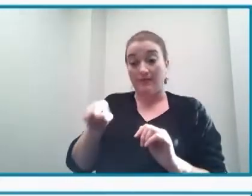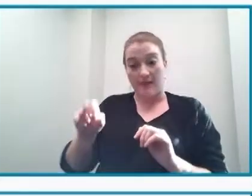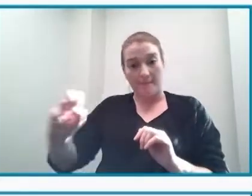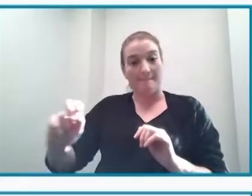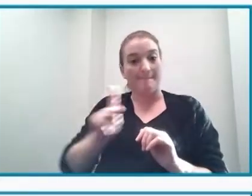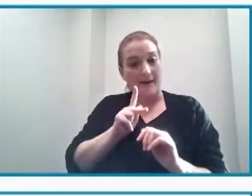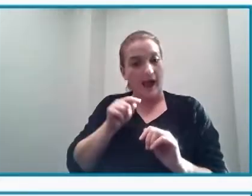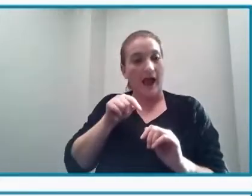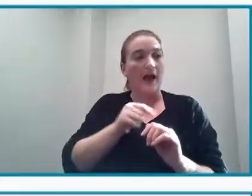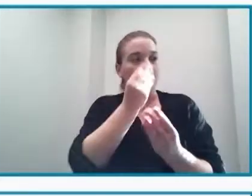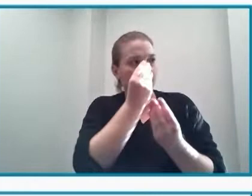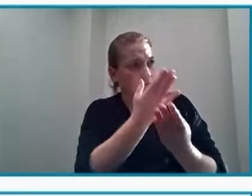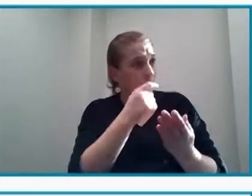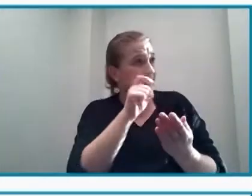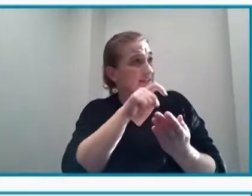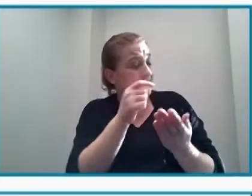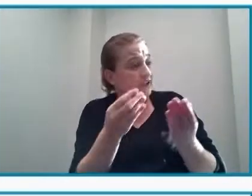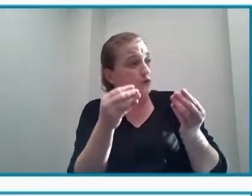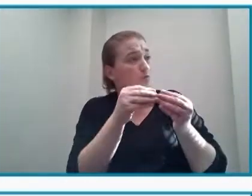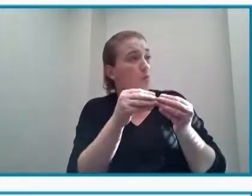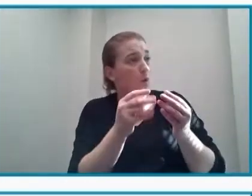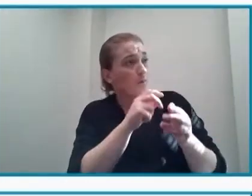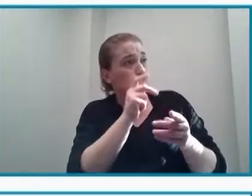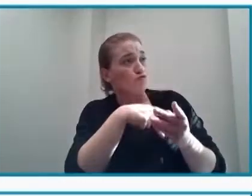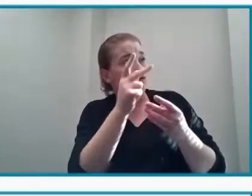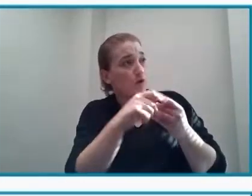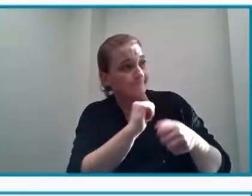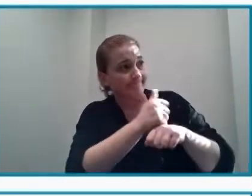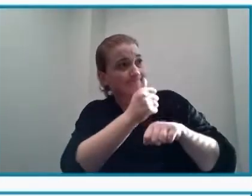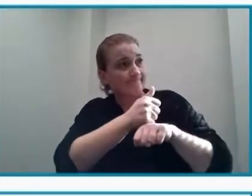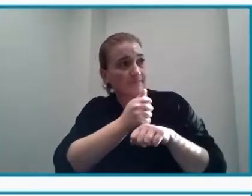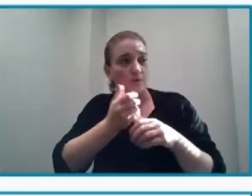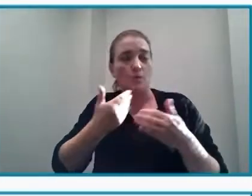And I wanna actually take that as a, a really nice transition over to you,